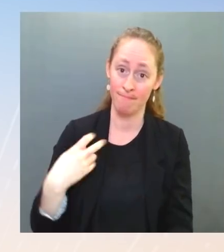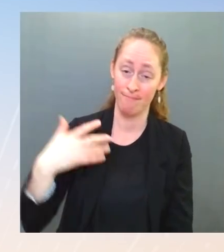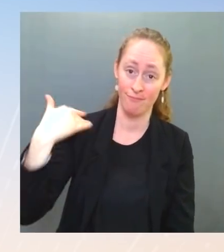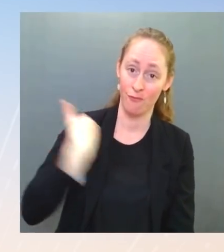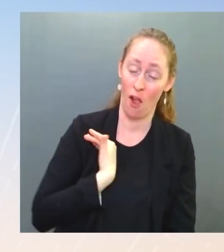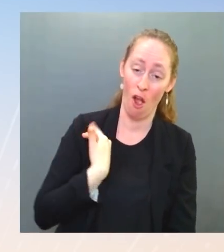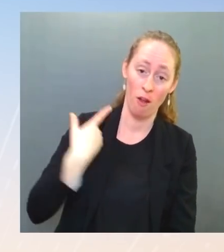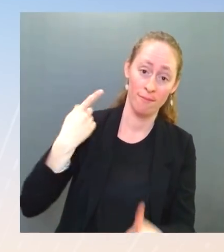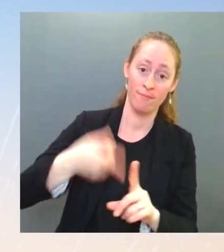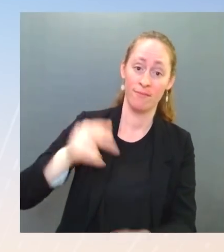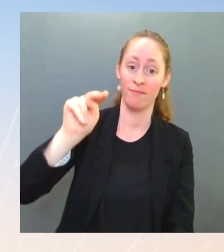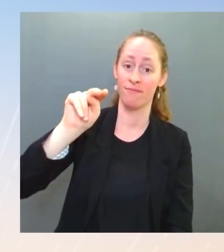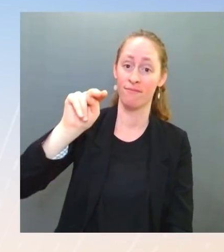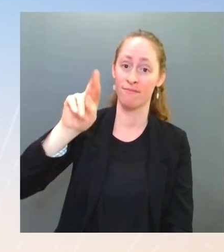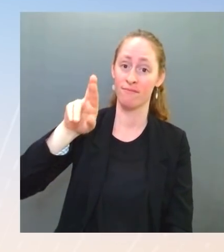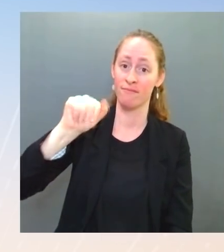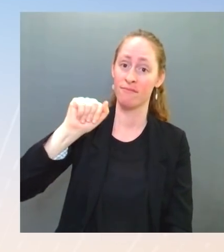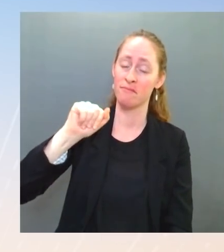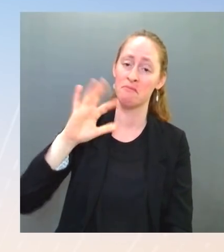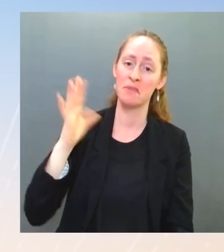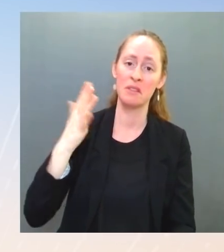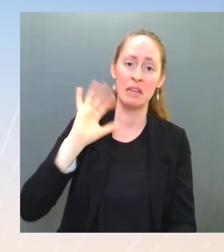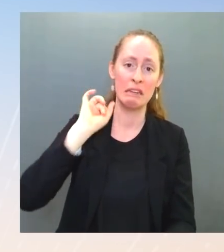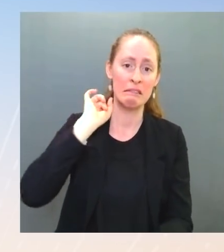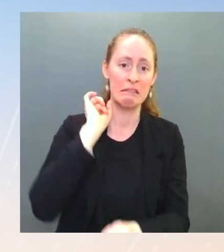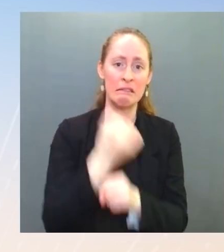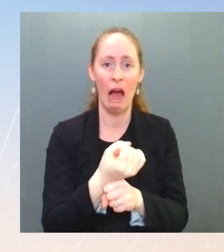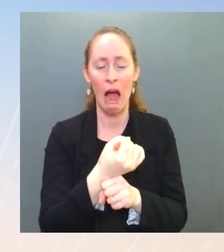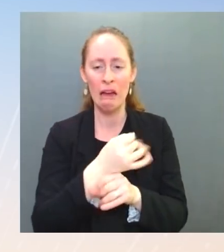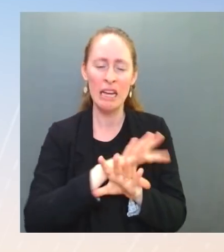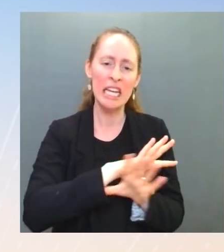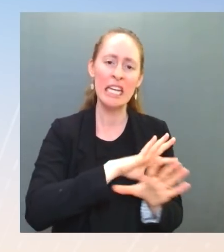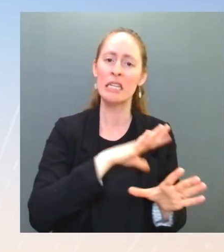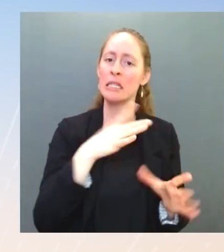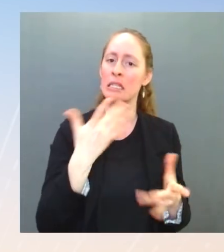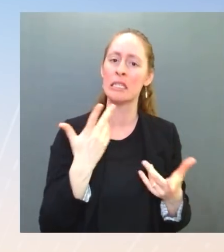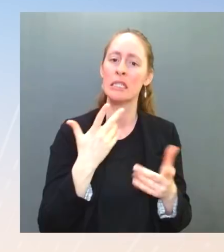Not our government, but people who are elected. So I wouldn't say our messaging has changed.